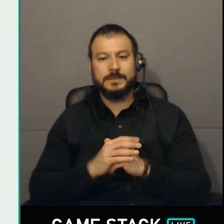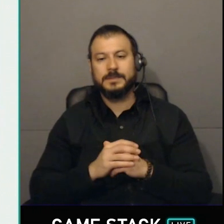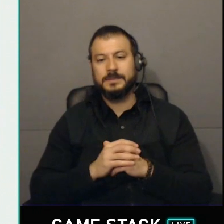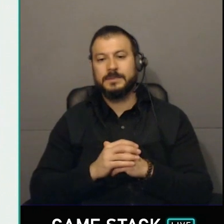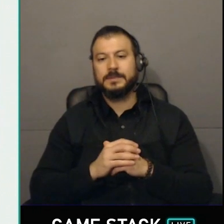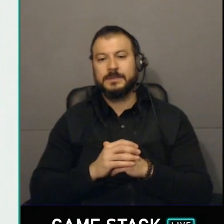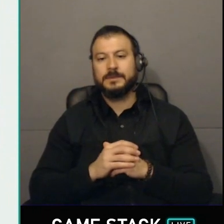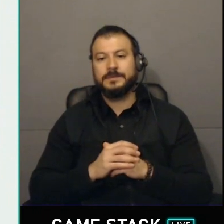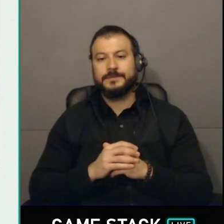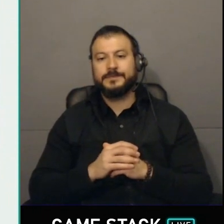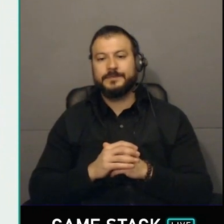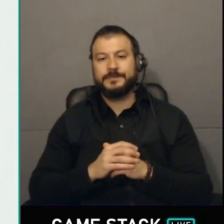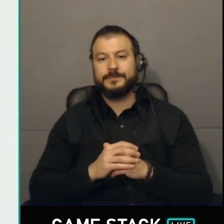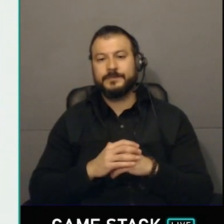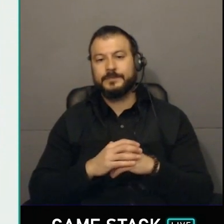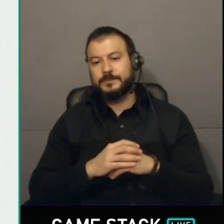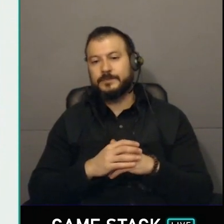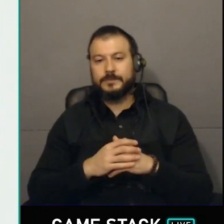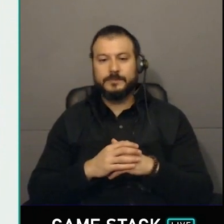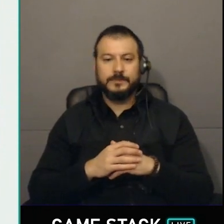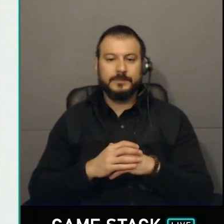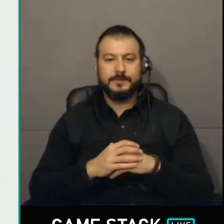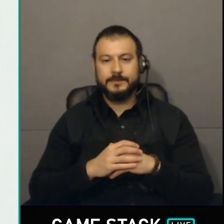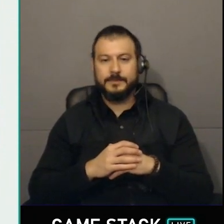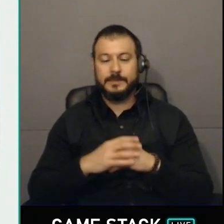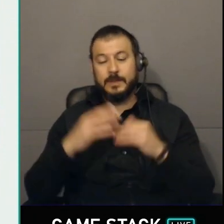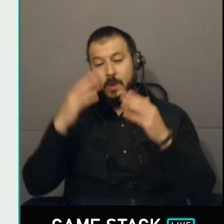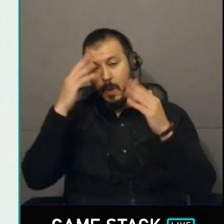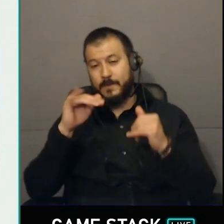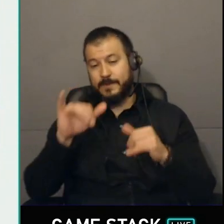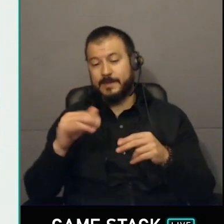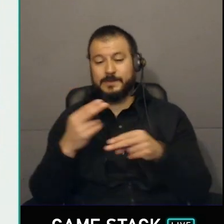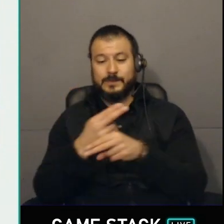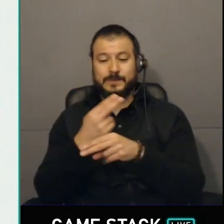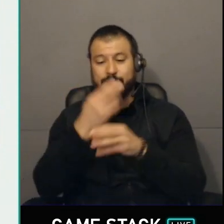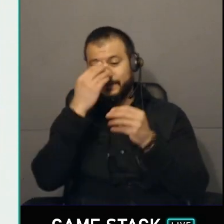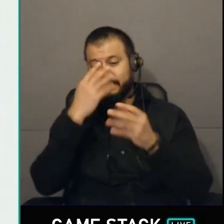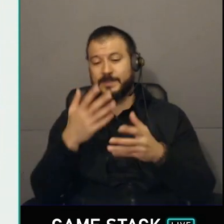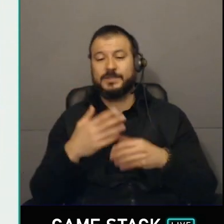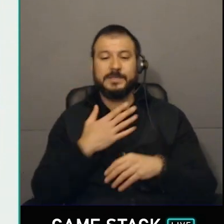Hopefully that was useful information to you. Please go to the GitHub repo where all